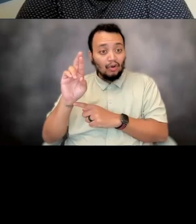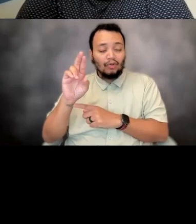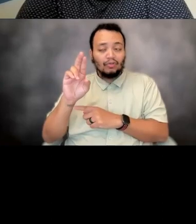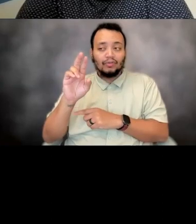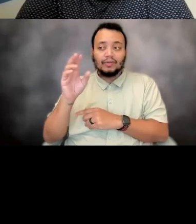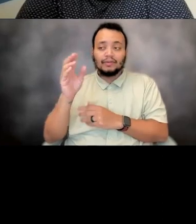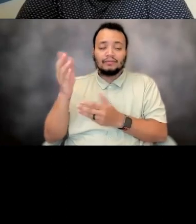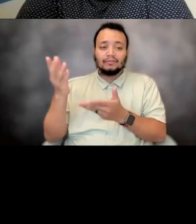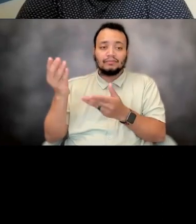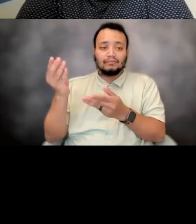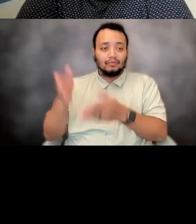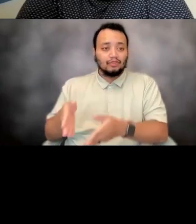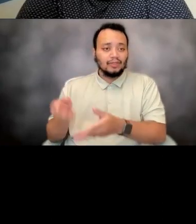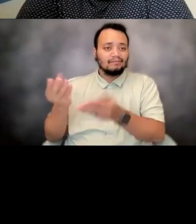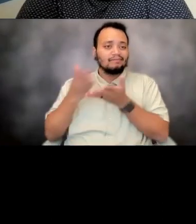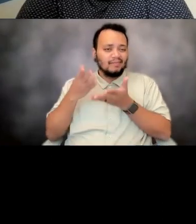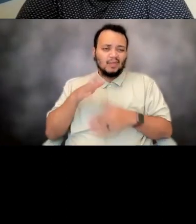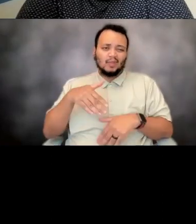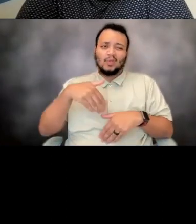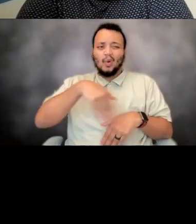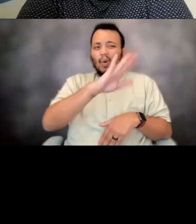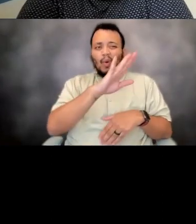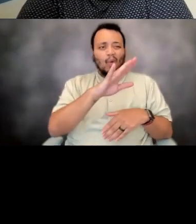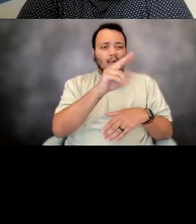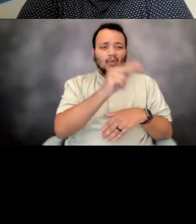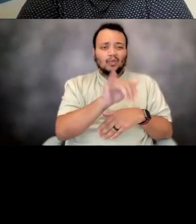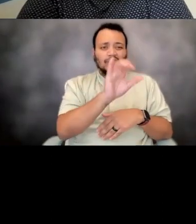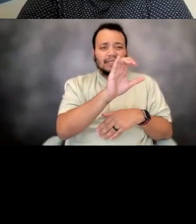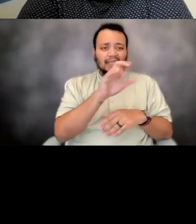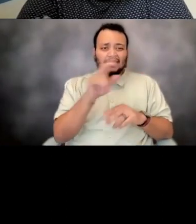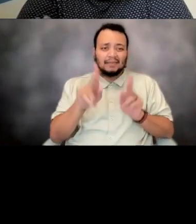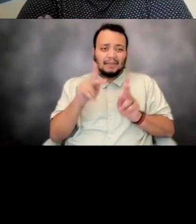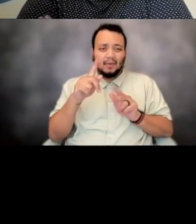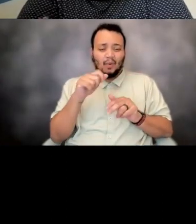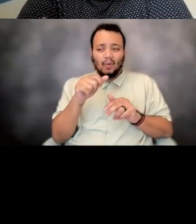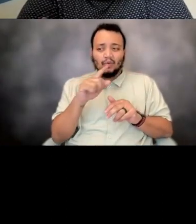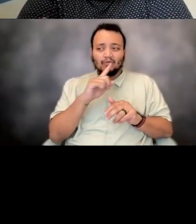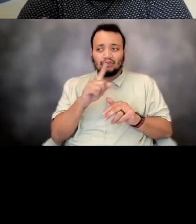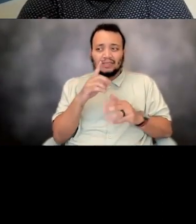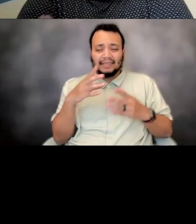because no one's gonna take me seriously here. That's just, stop being dismissive.